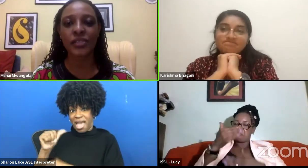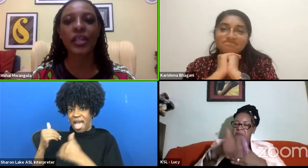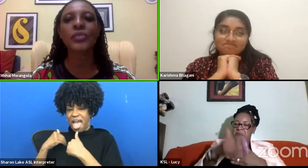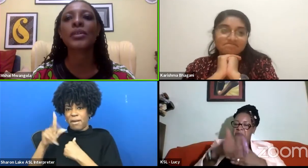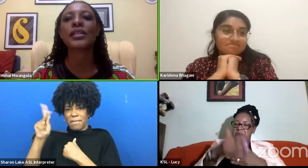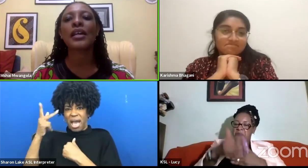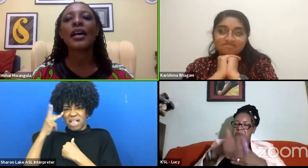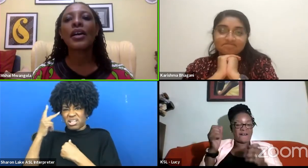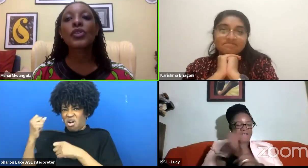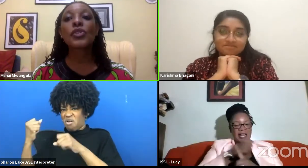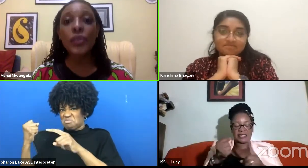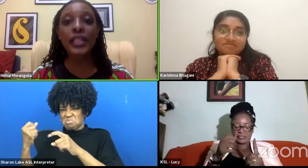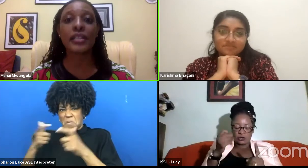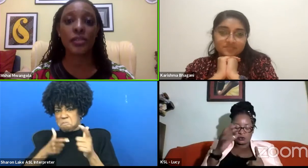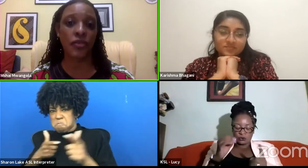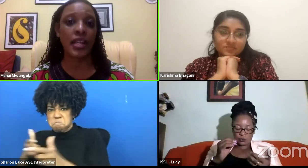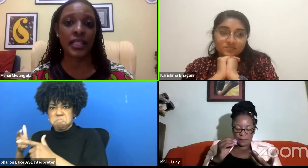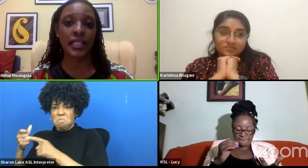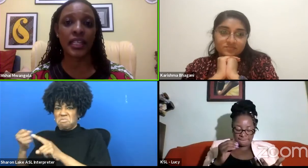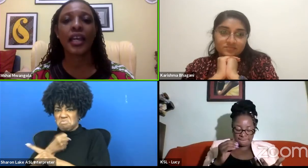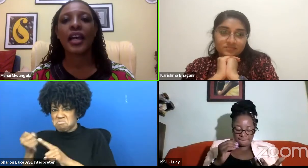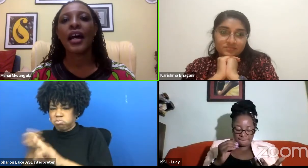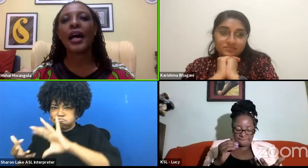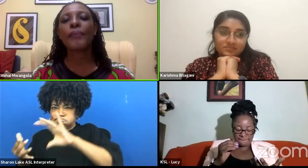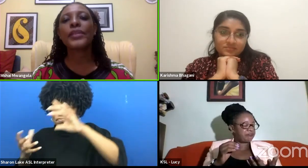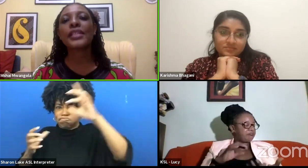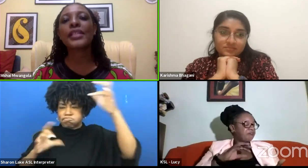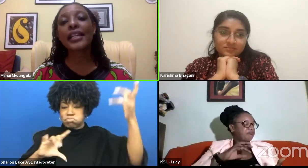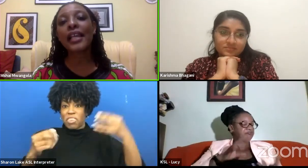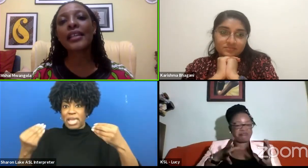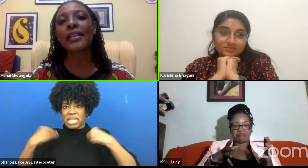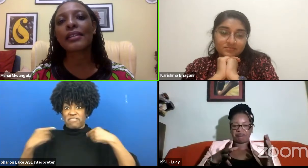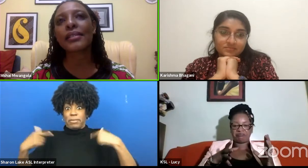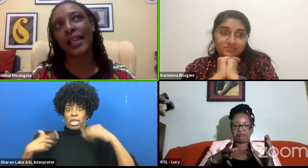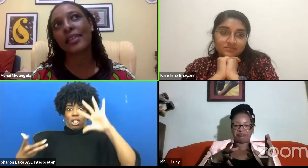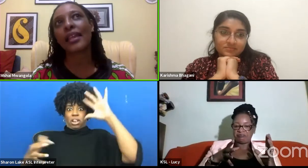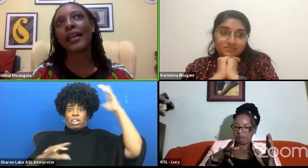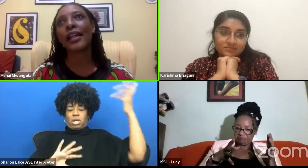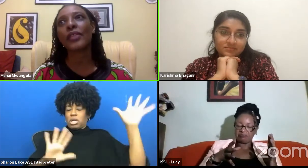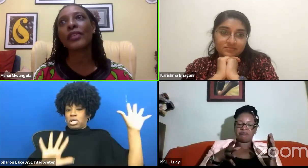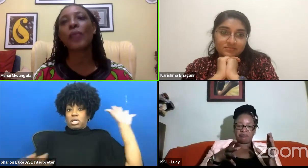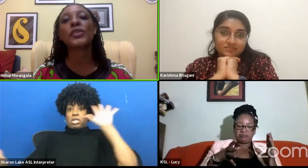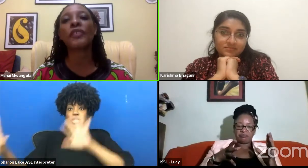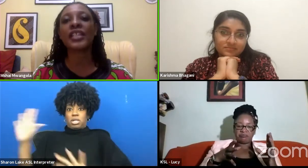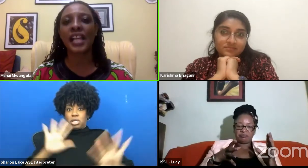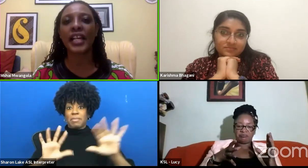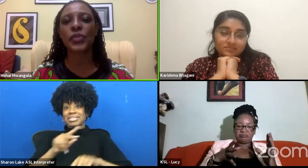So it was truly disorienting. The second thing, and I think that was very tied